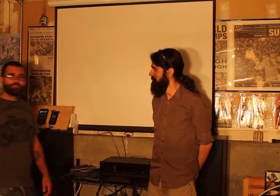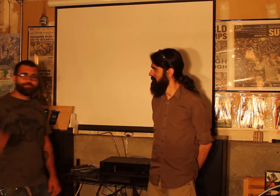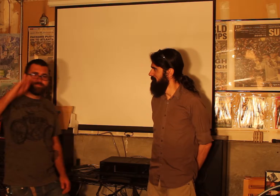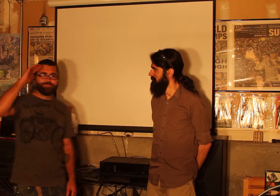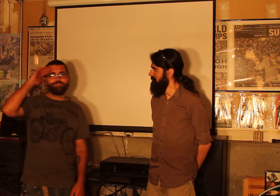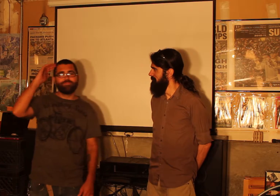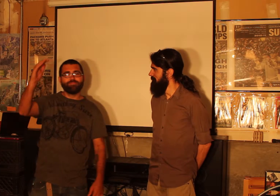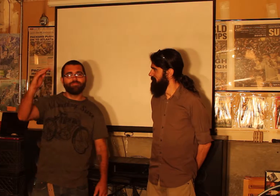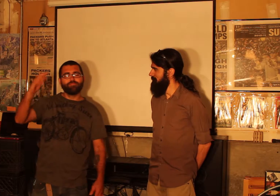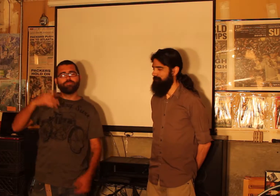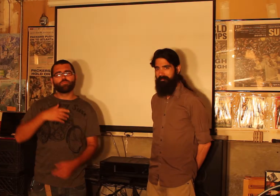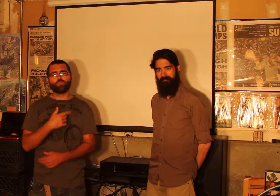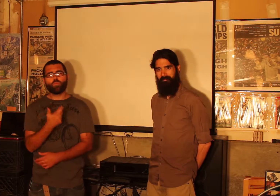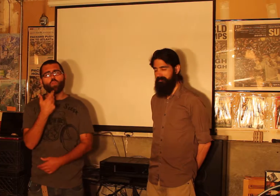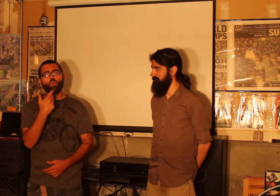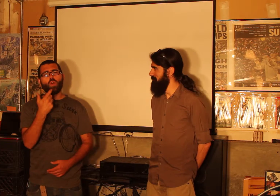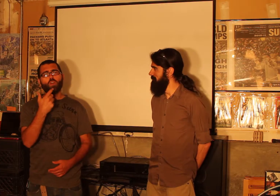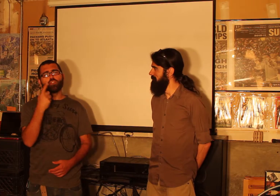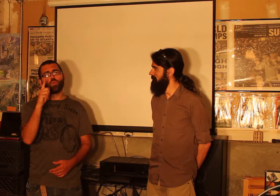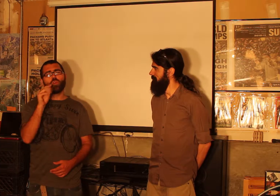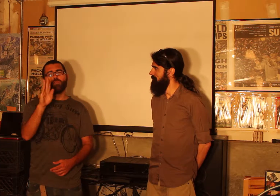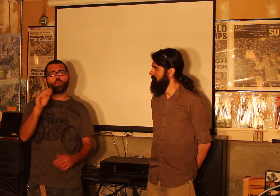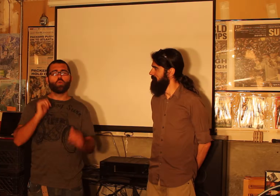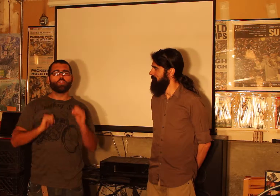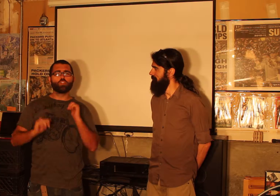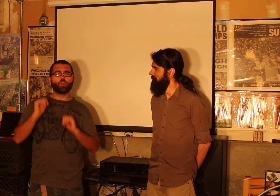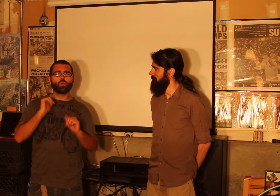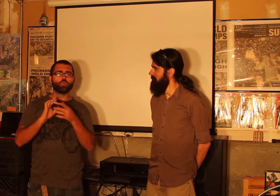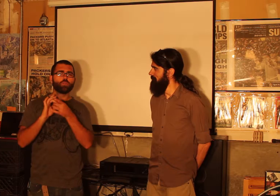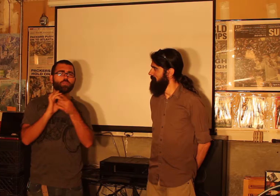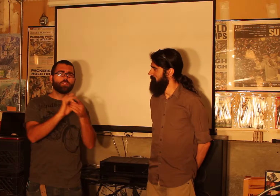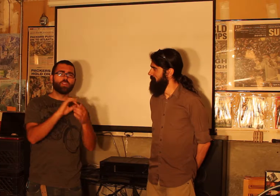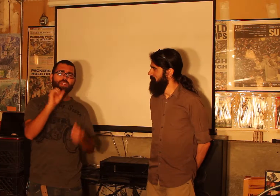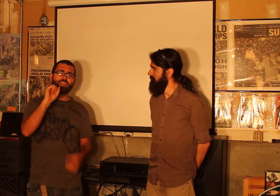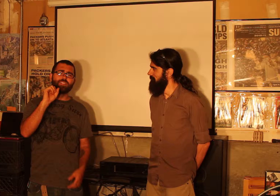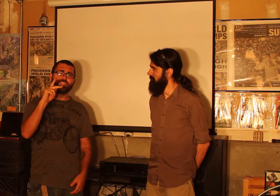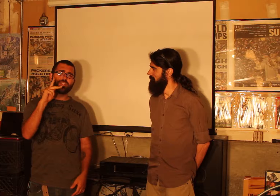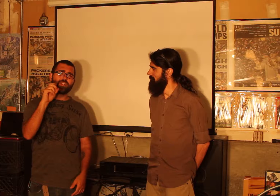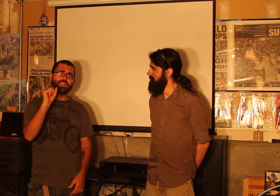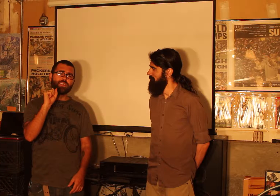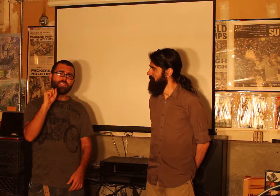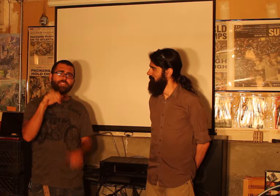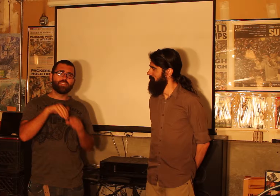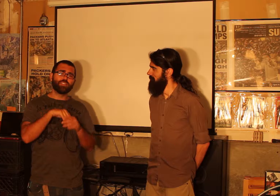Hi - I was watching one of your episodes concerning the SKS rifle in a